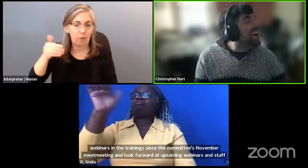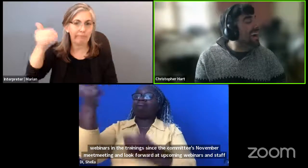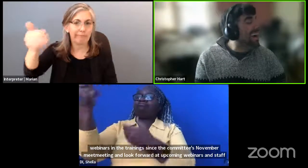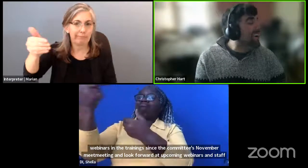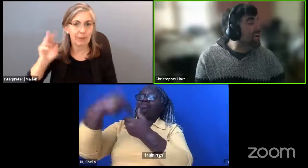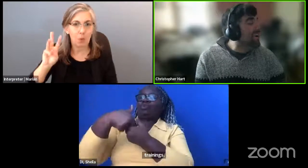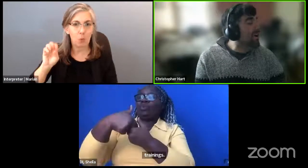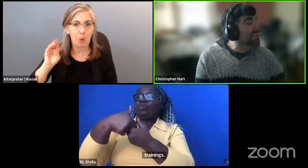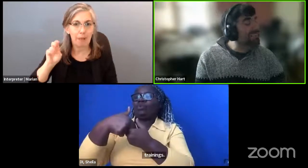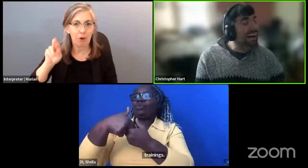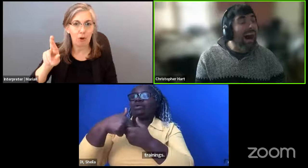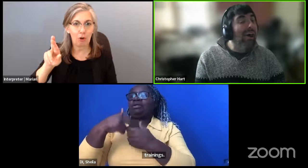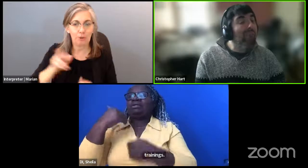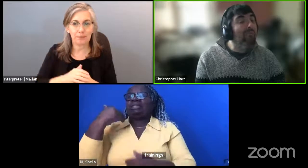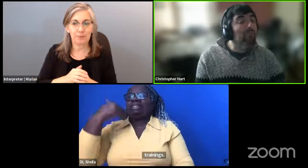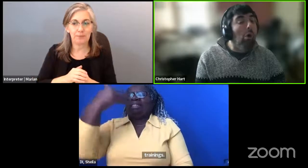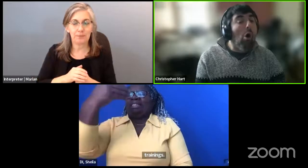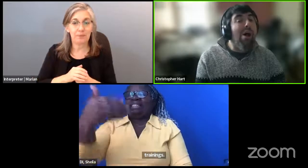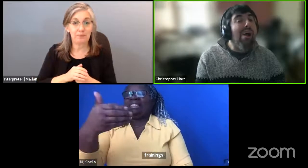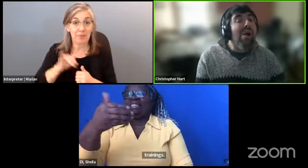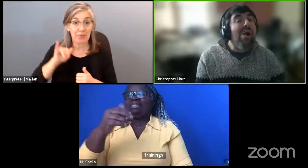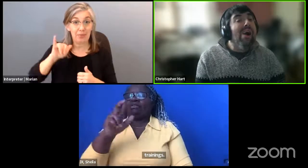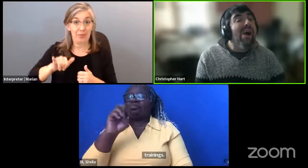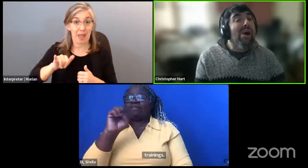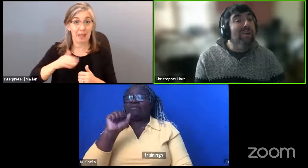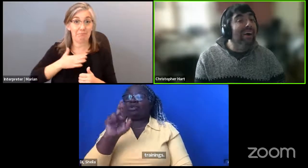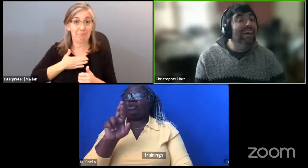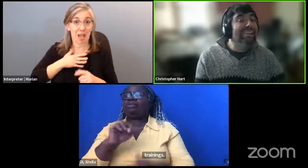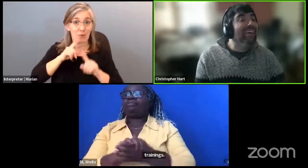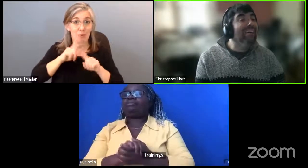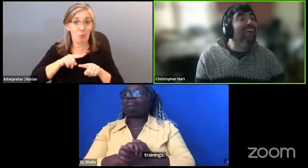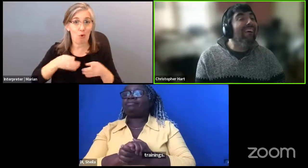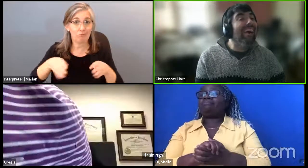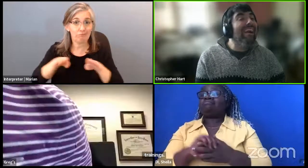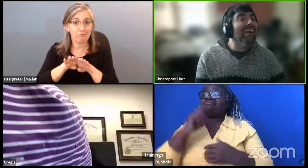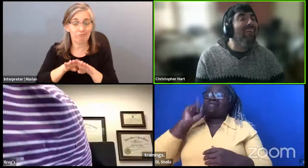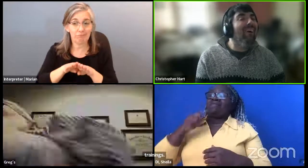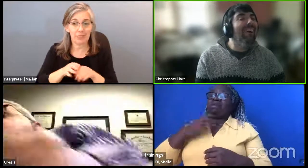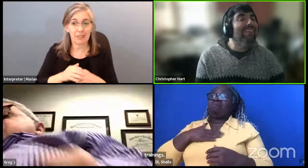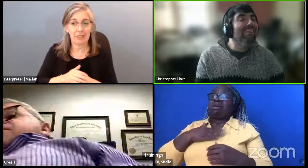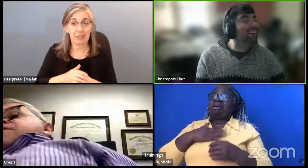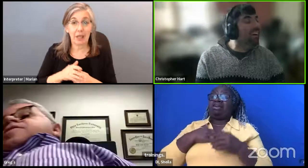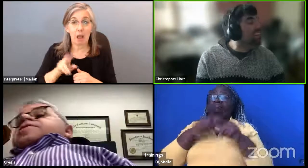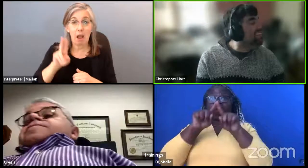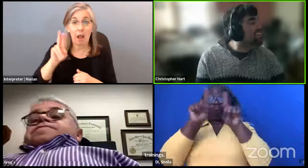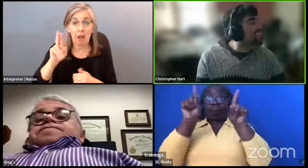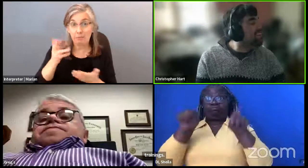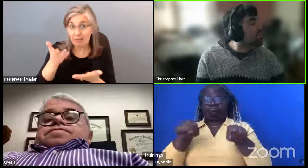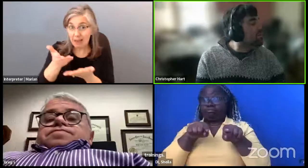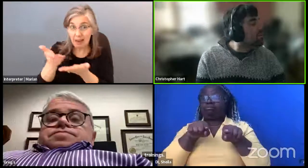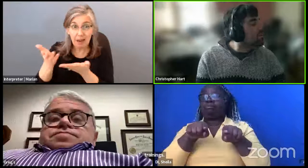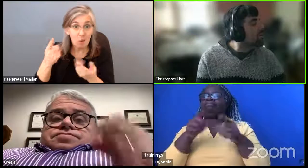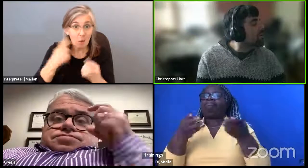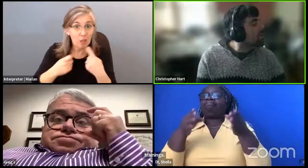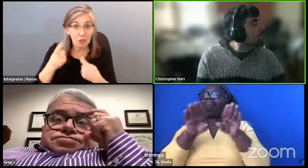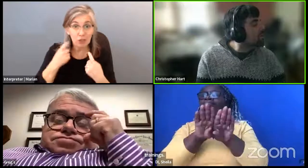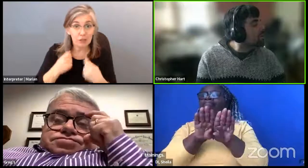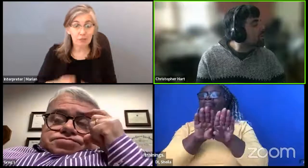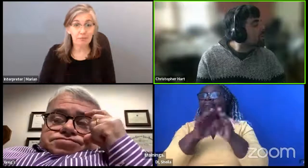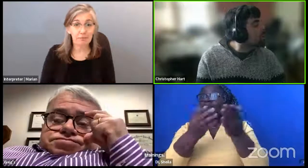That concludes my report unless there are any questions.